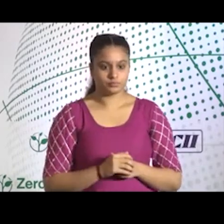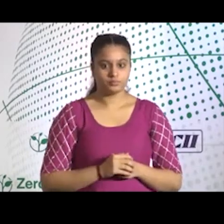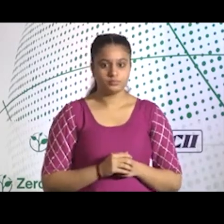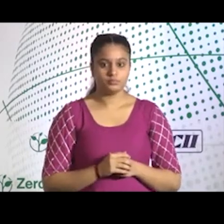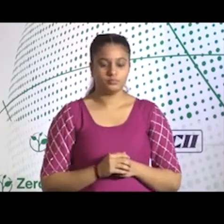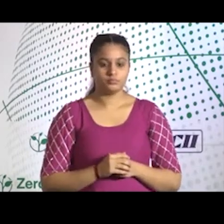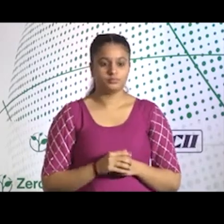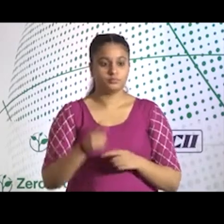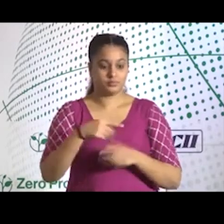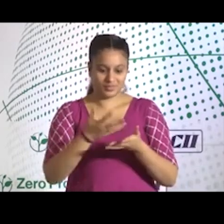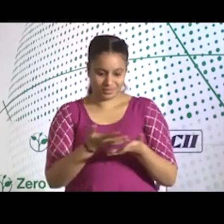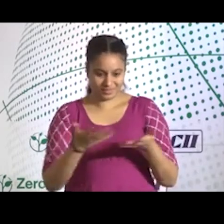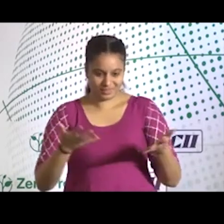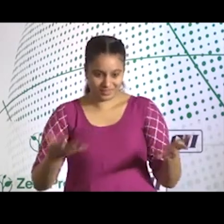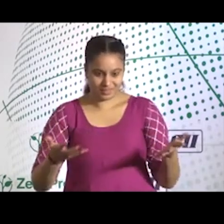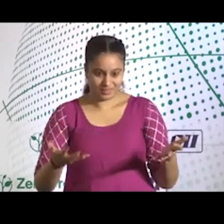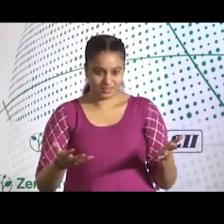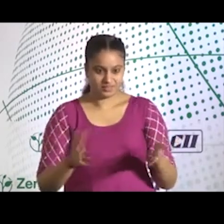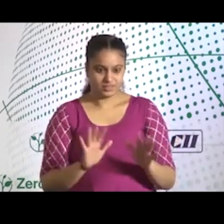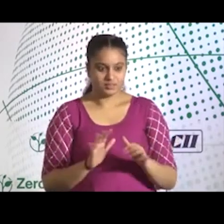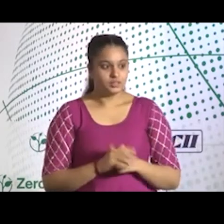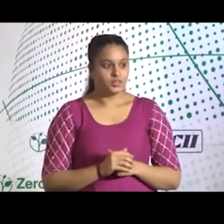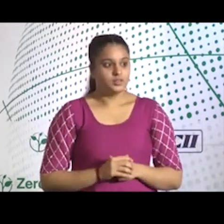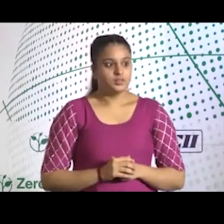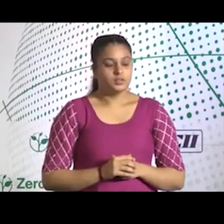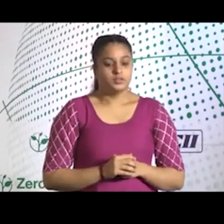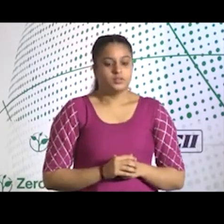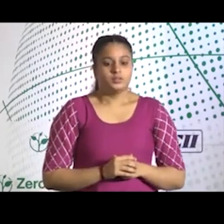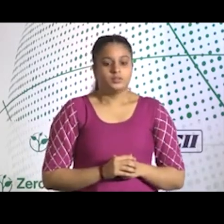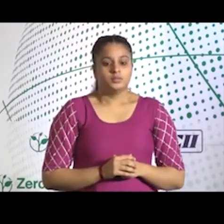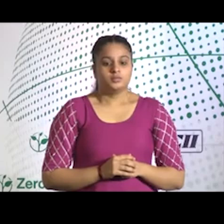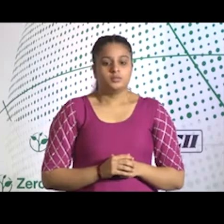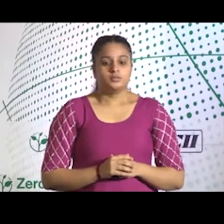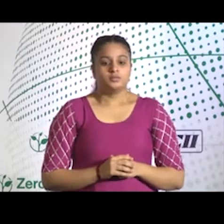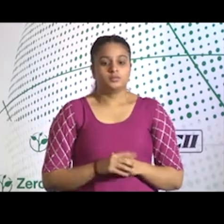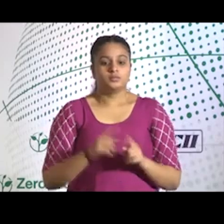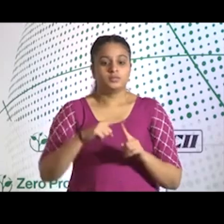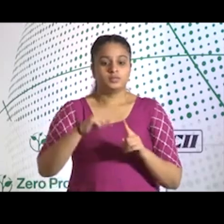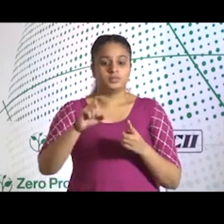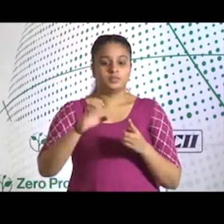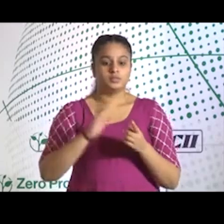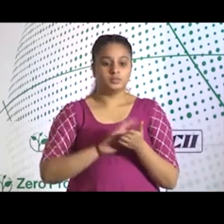These products and this features not playing with the big tech companies, but really lying,